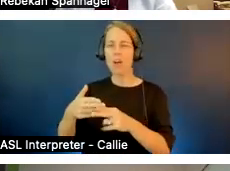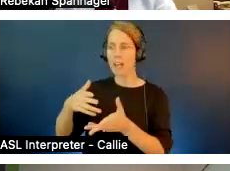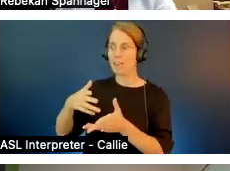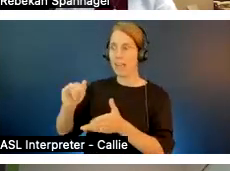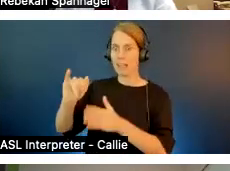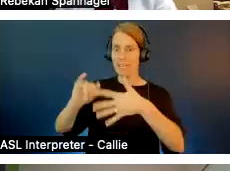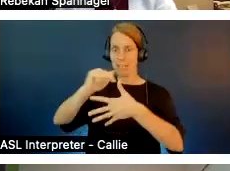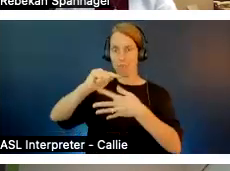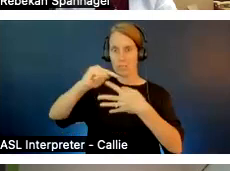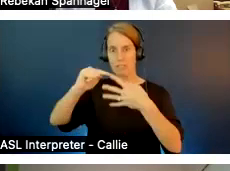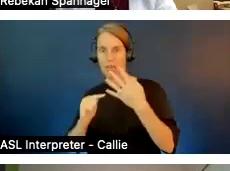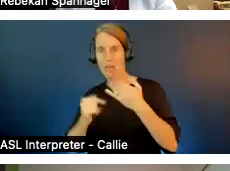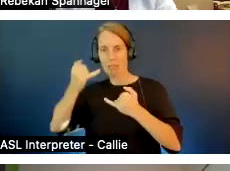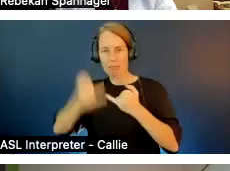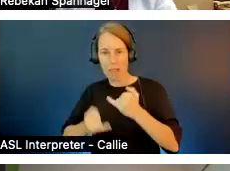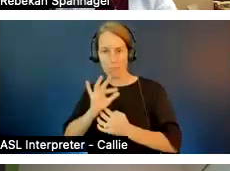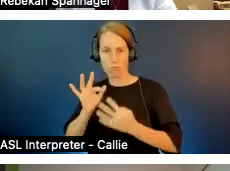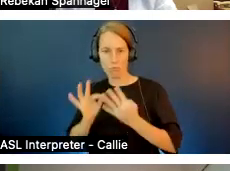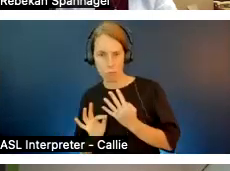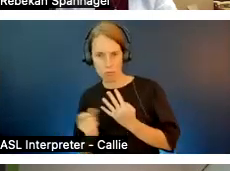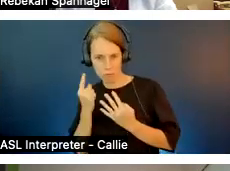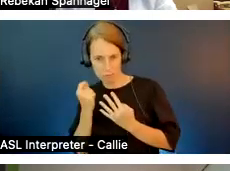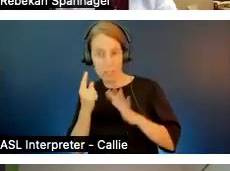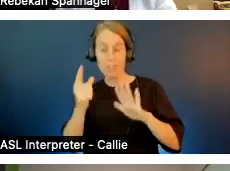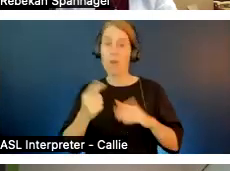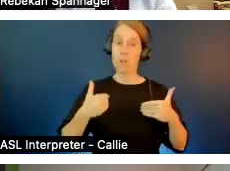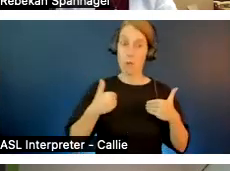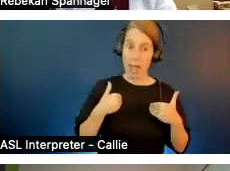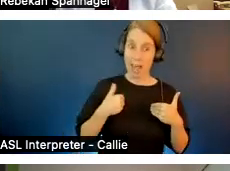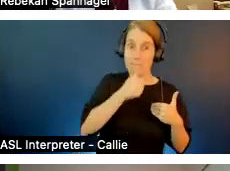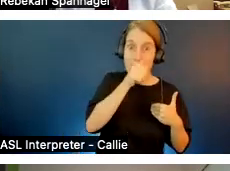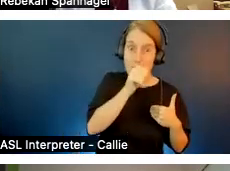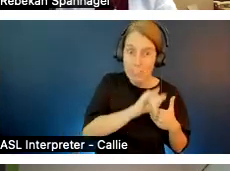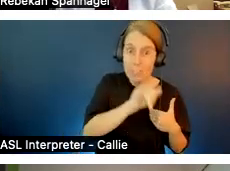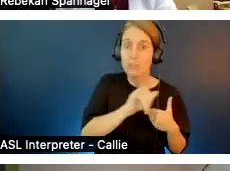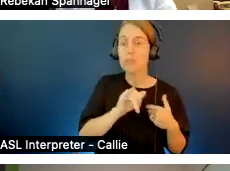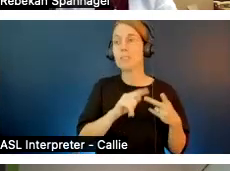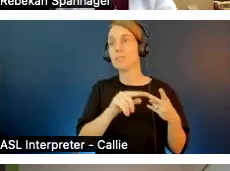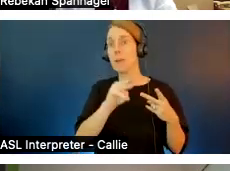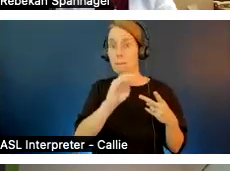you have private insurance or you have medicare or both those two insurance policies pay first